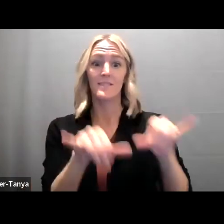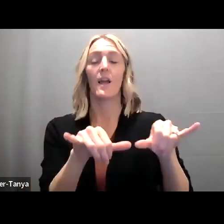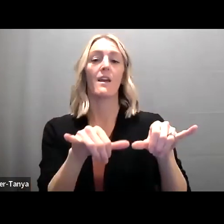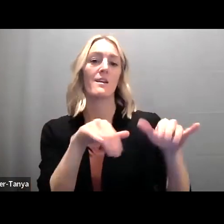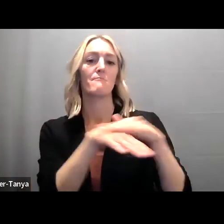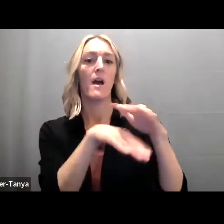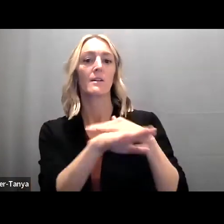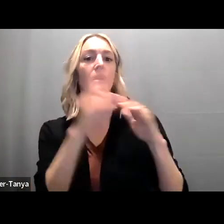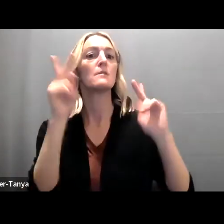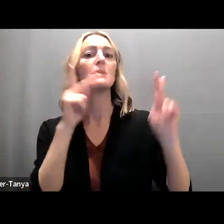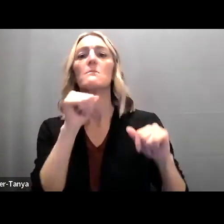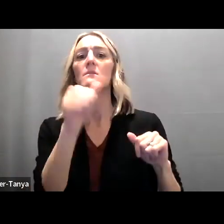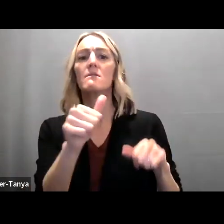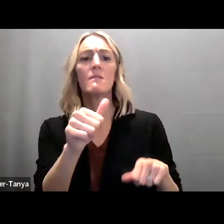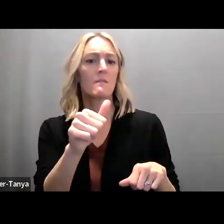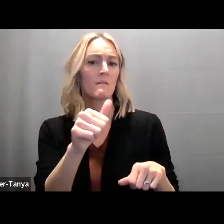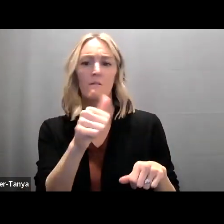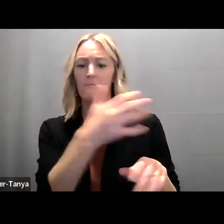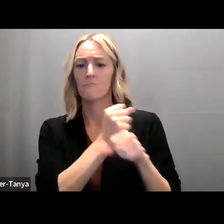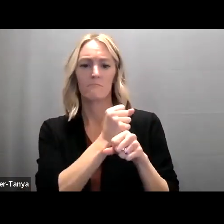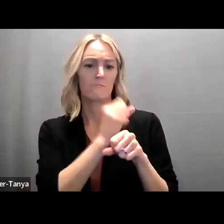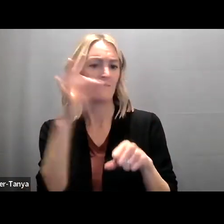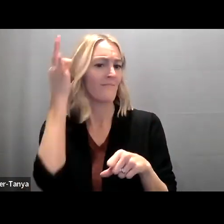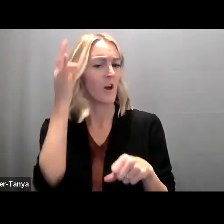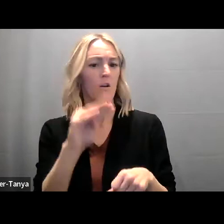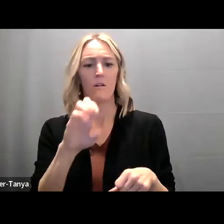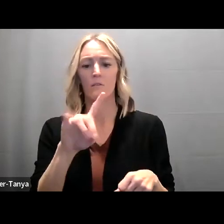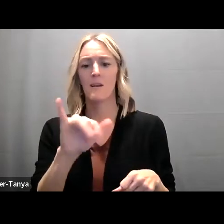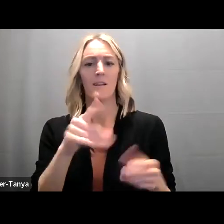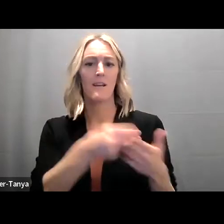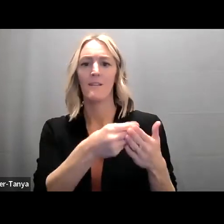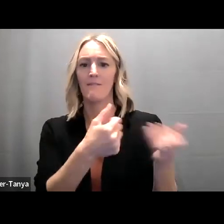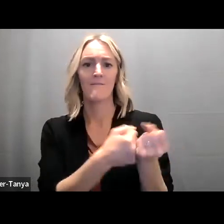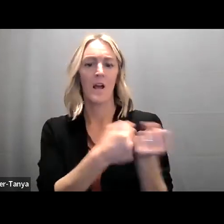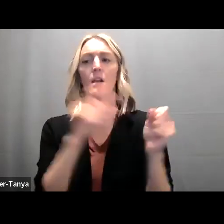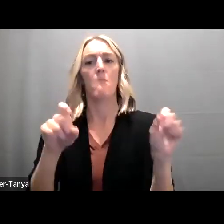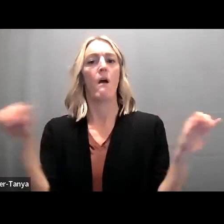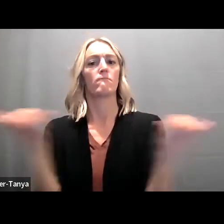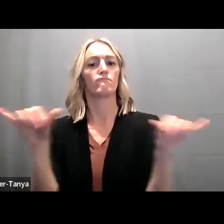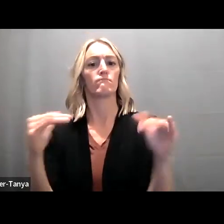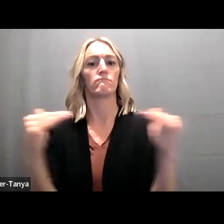as people not receiving federal Medicaid funding. So that's the box.